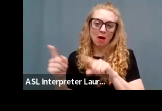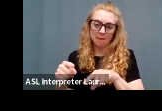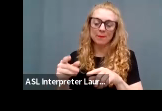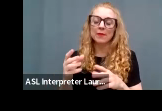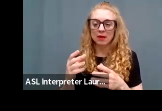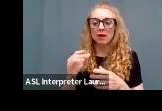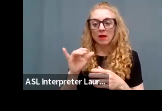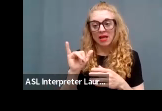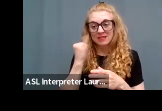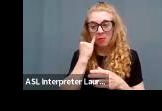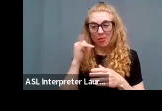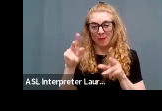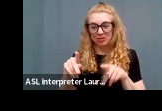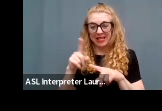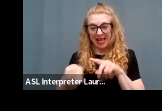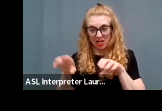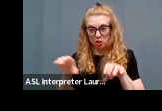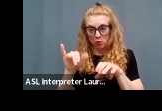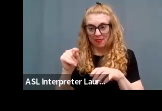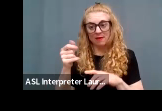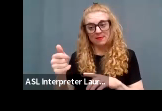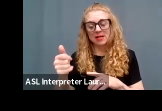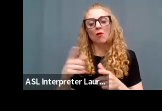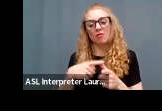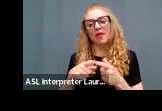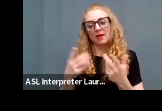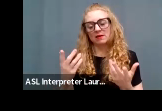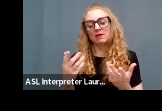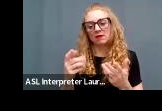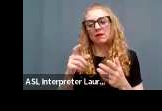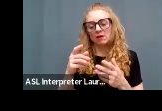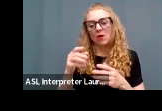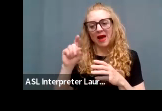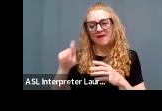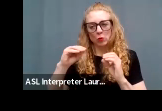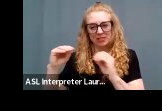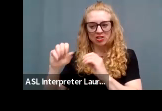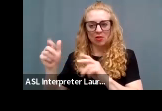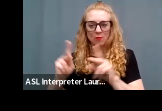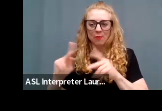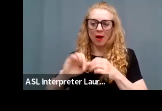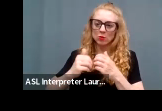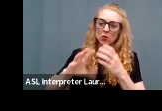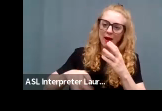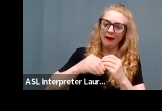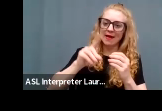isn't able to do these things themselves TC soaks how to add devices how to change routines how to